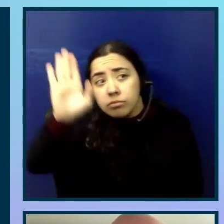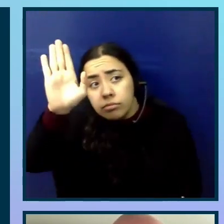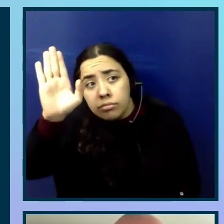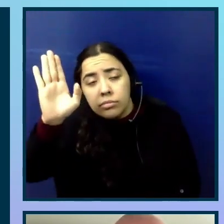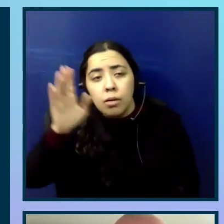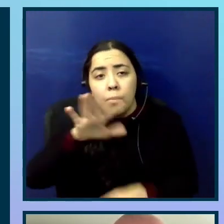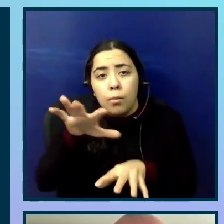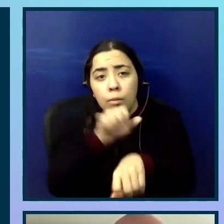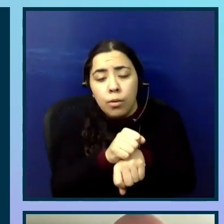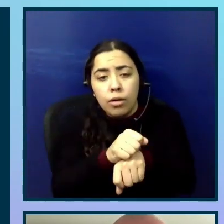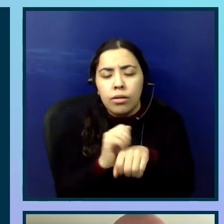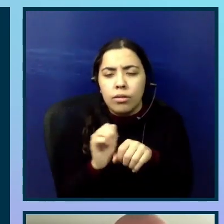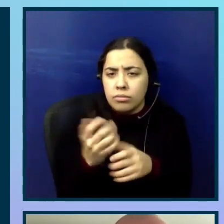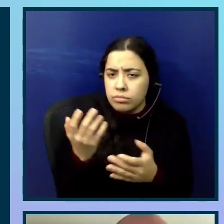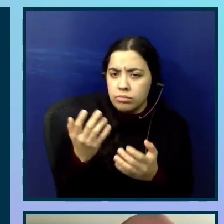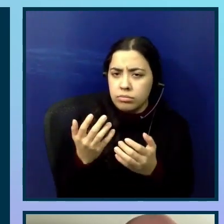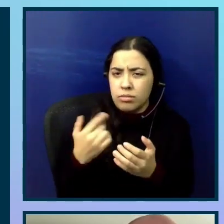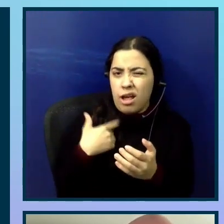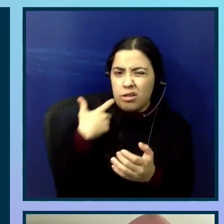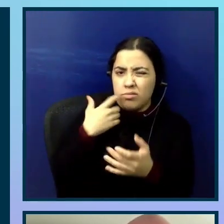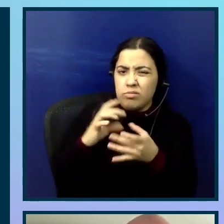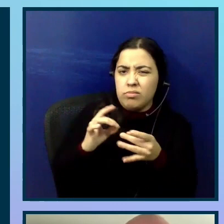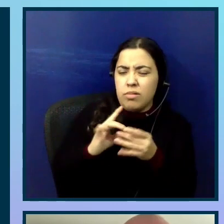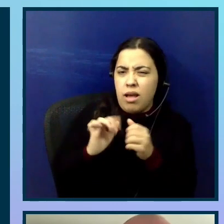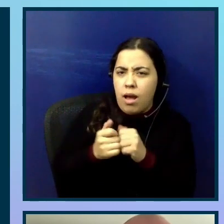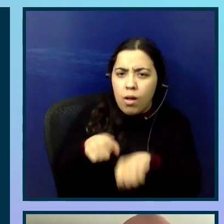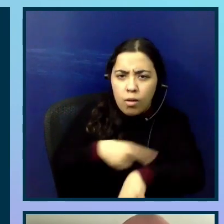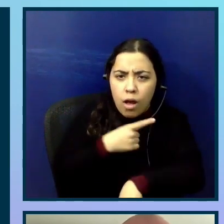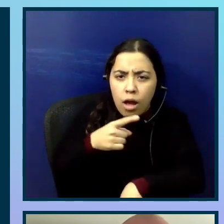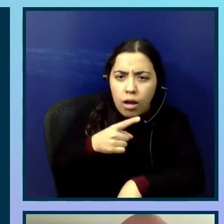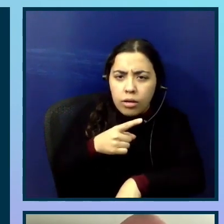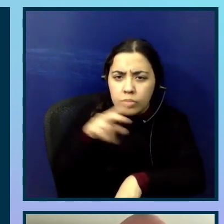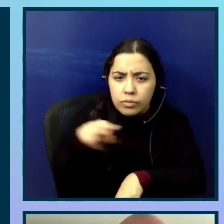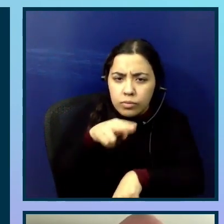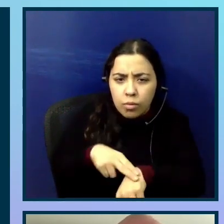is how long should it take to book a taxi? Would be a really good question.